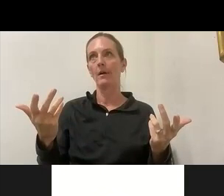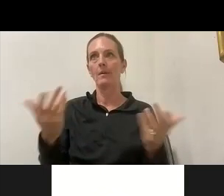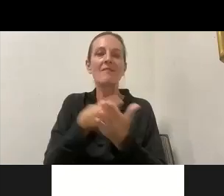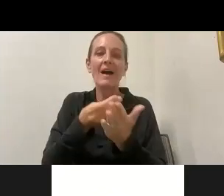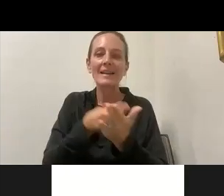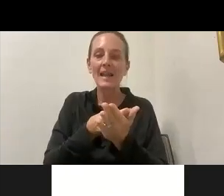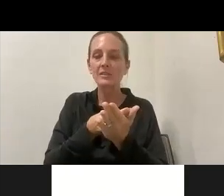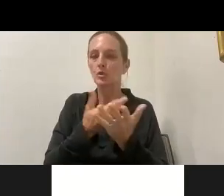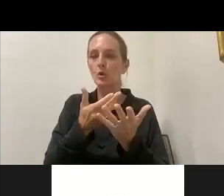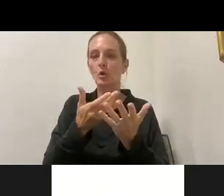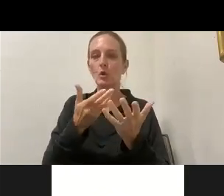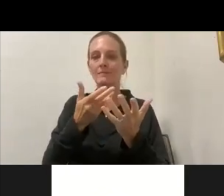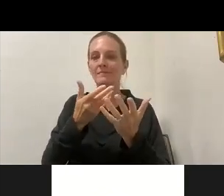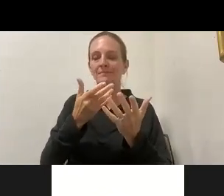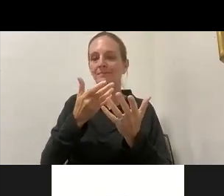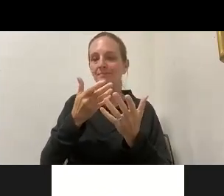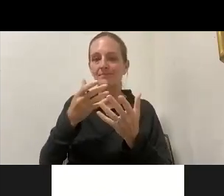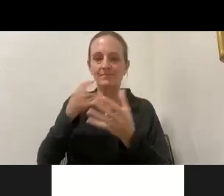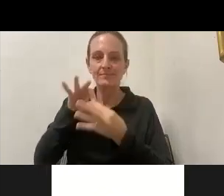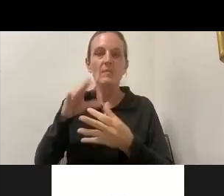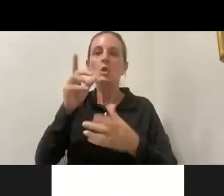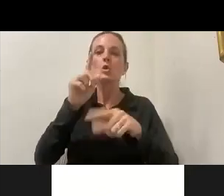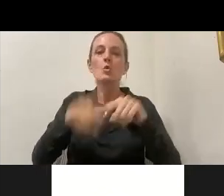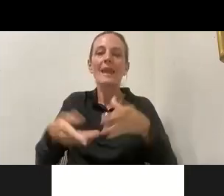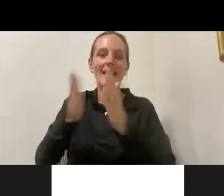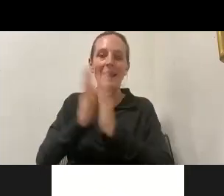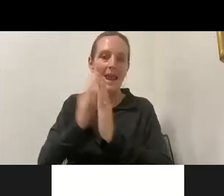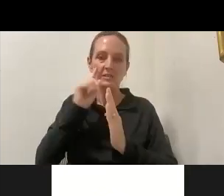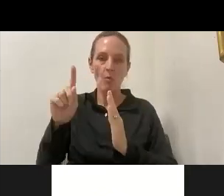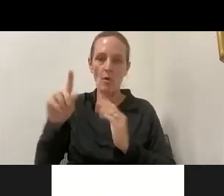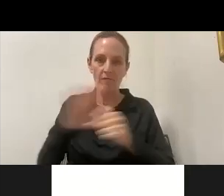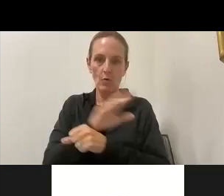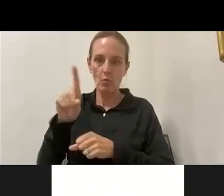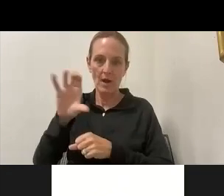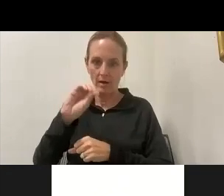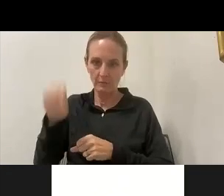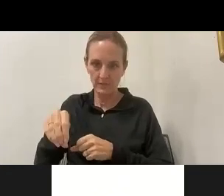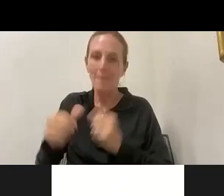in a project, you just can't ask for 100% most of the time. Some of this might be in kind money,